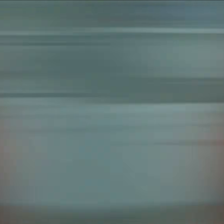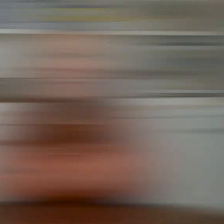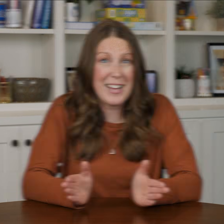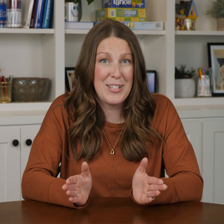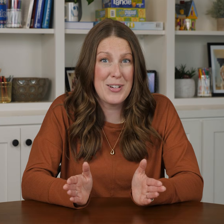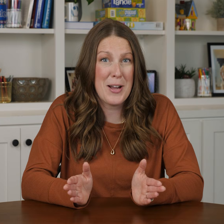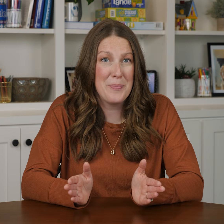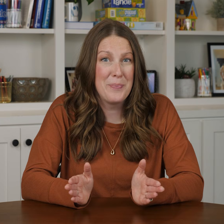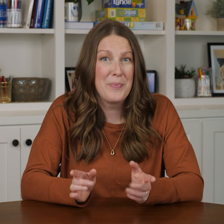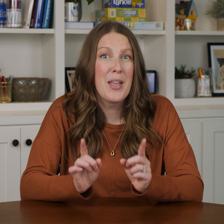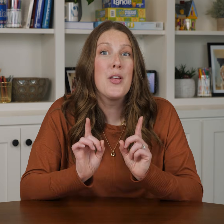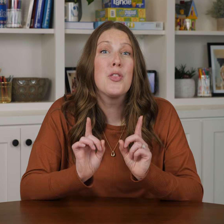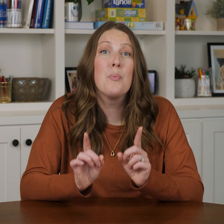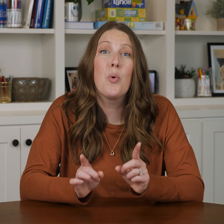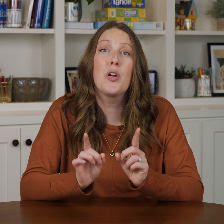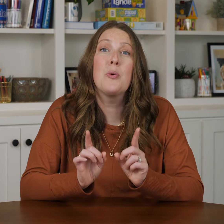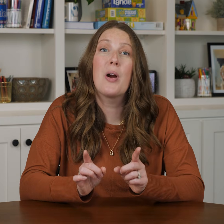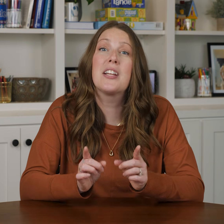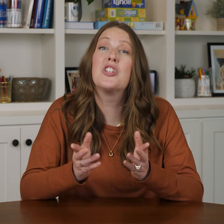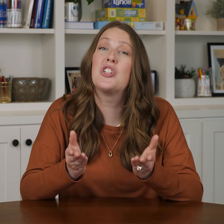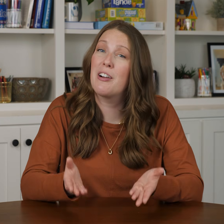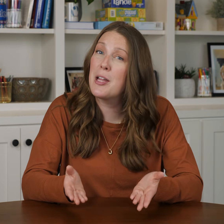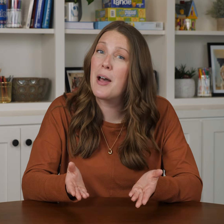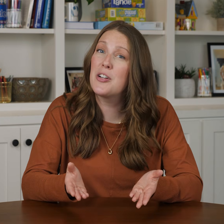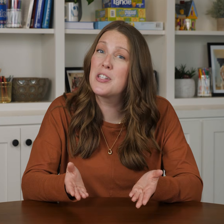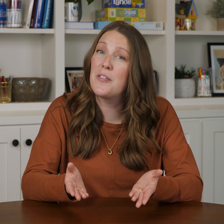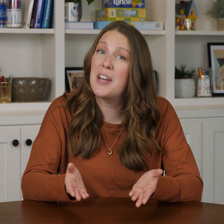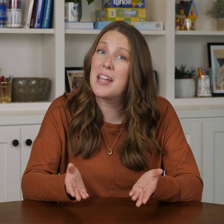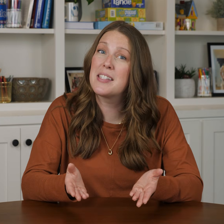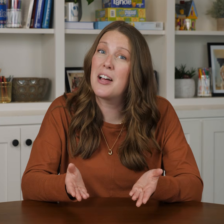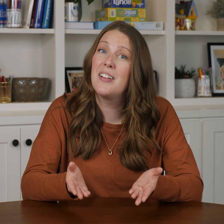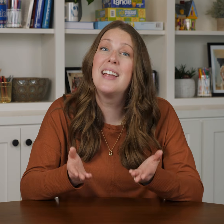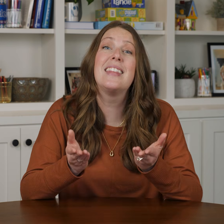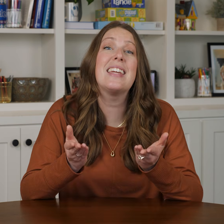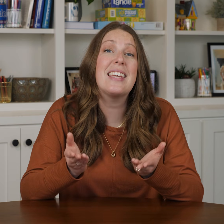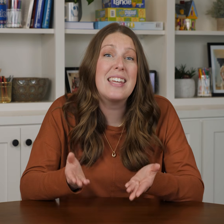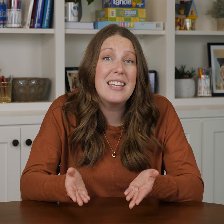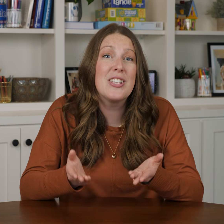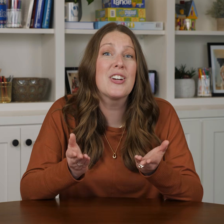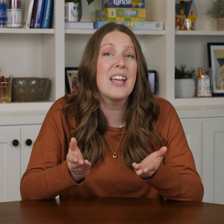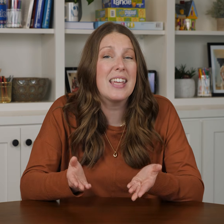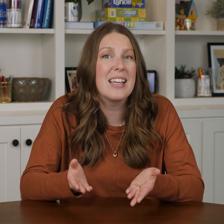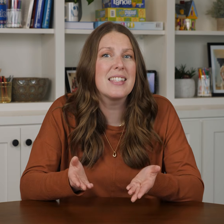Nice job. The more you practice sharing about yourself in ASL, the easier it gets